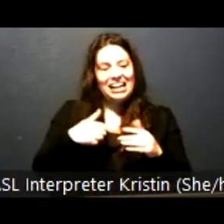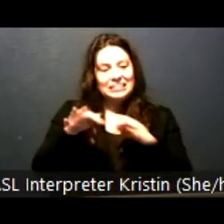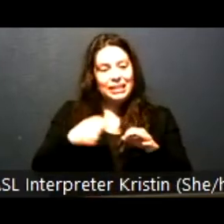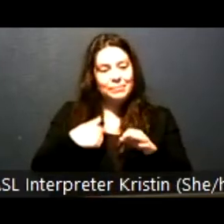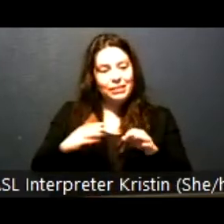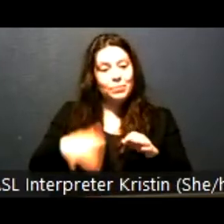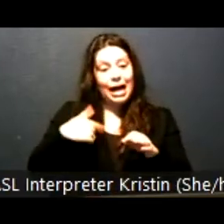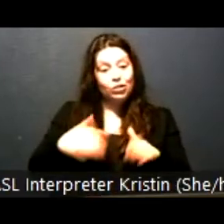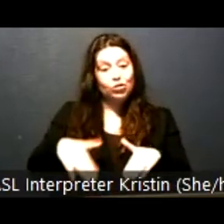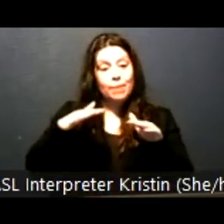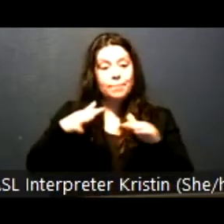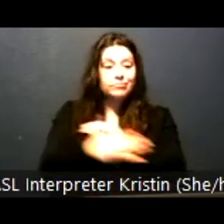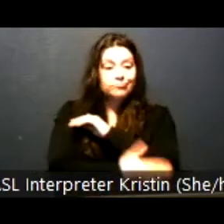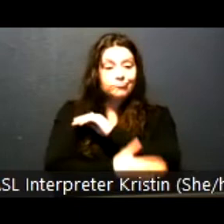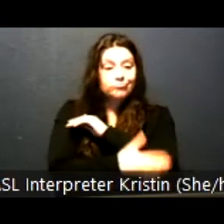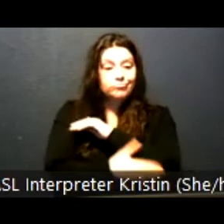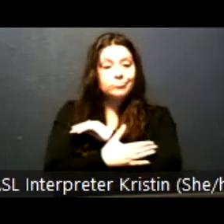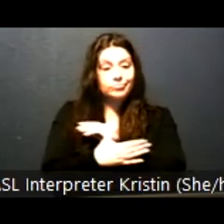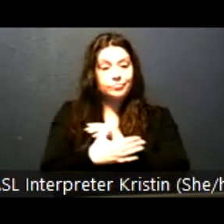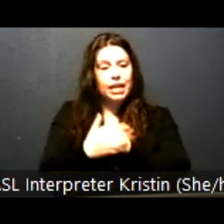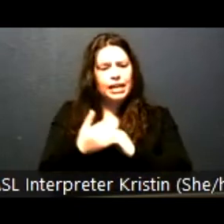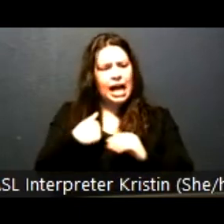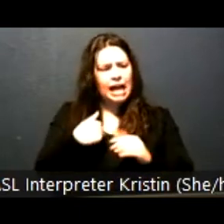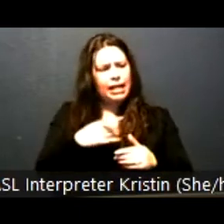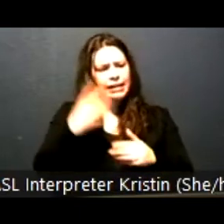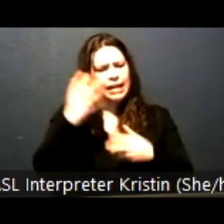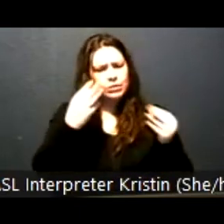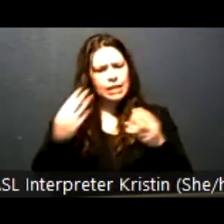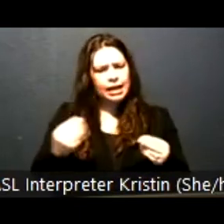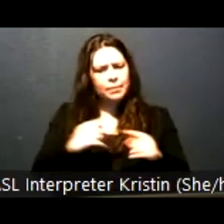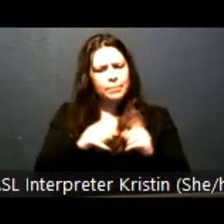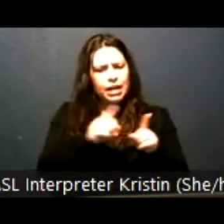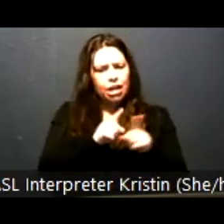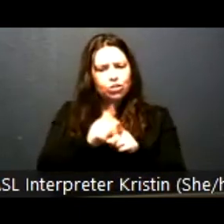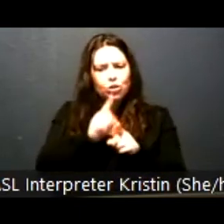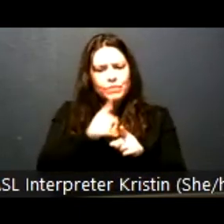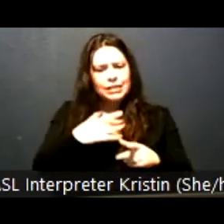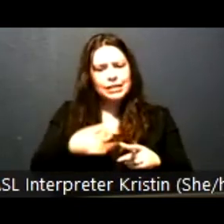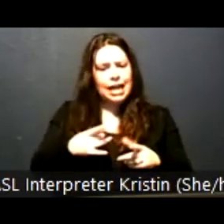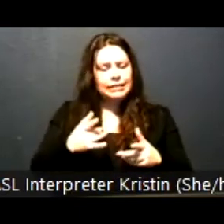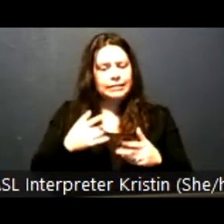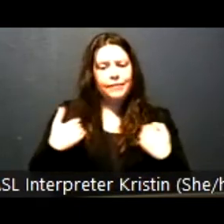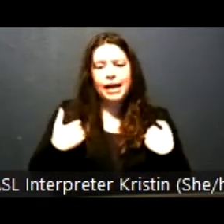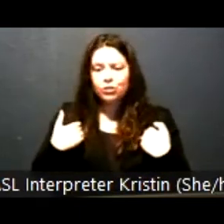um I was, I was outdoorsy but I also really liked fashion and crafting and all kinds of things that